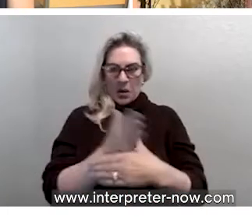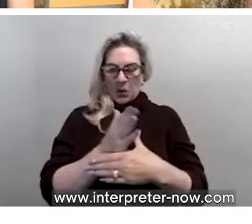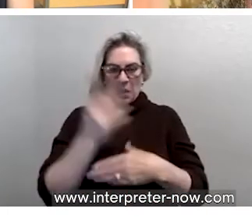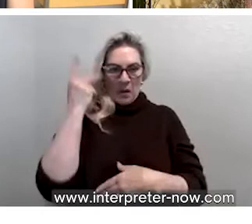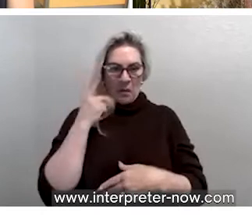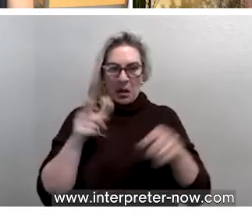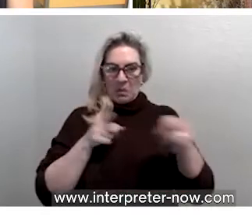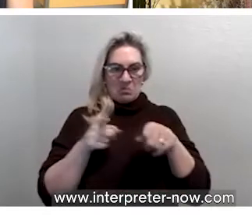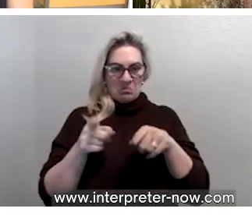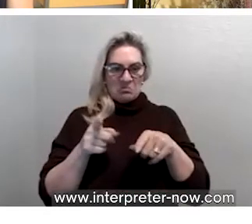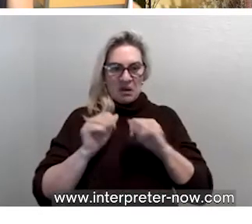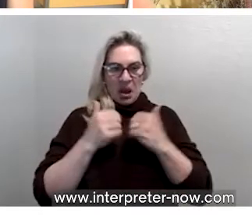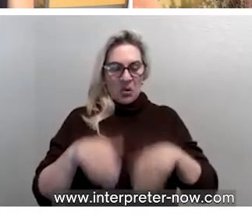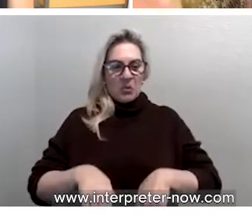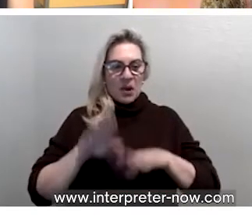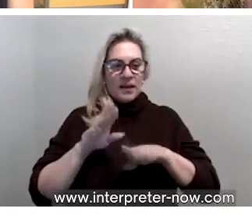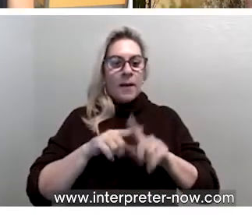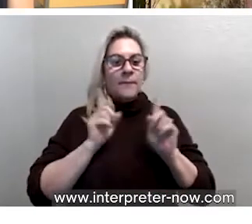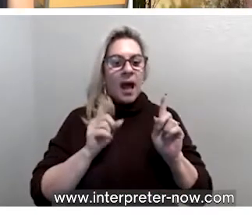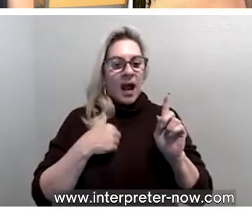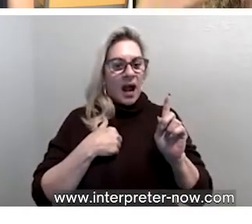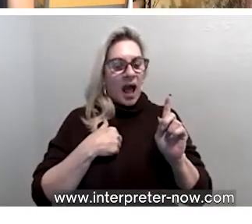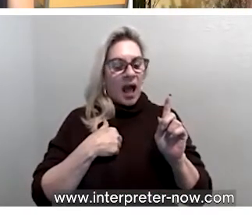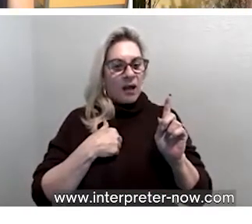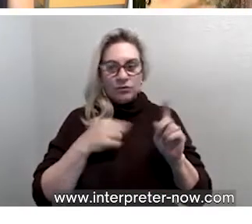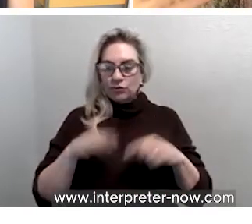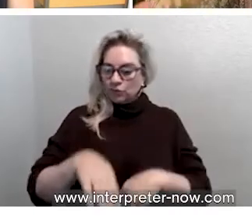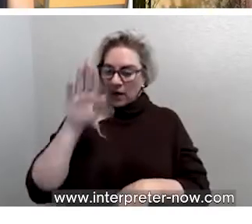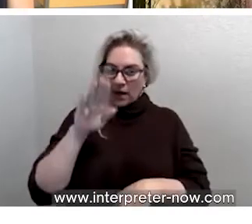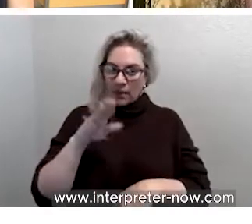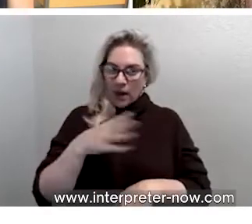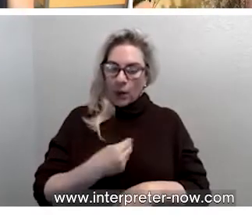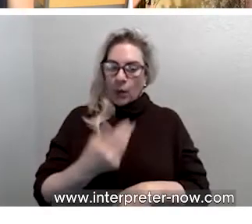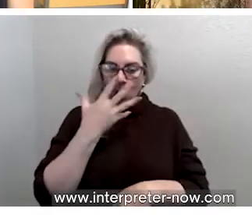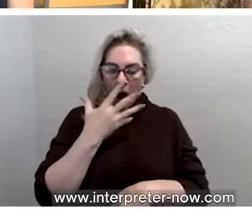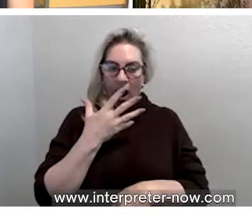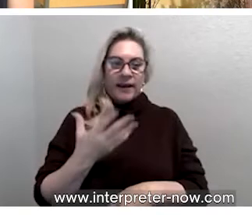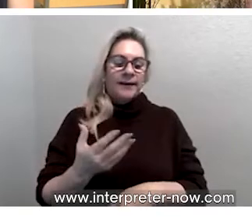I was primarily raised by my, again, White mixed European ancestry parent.